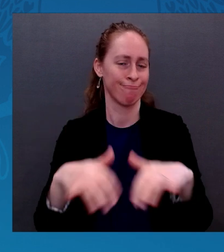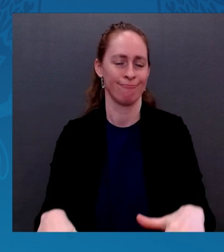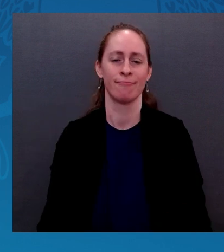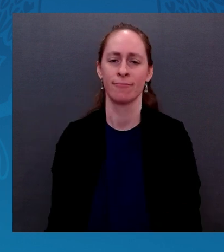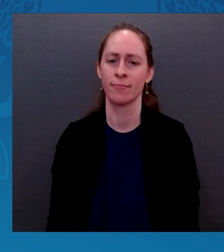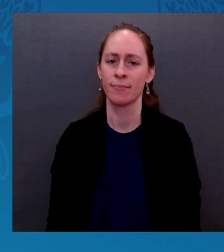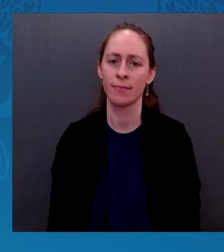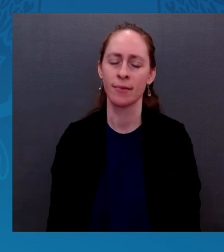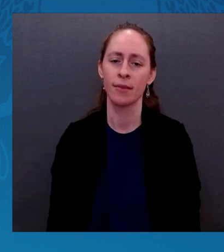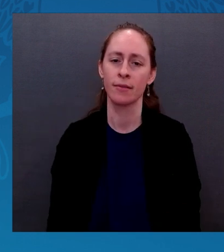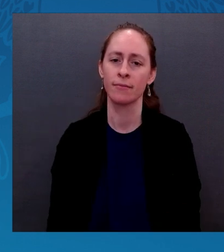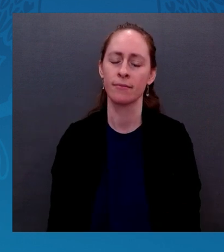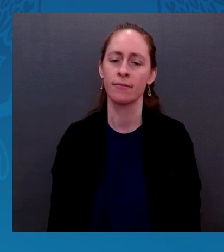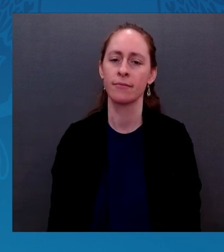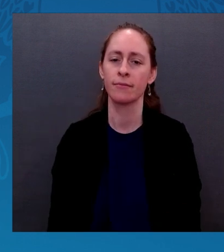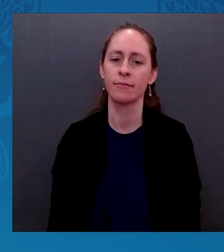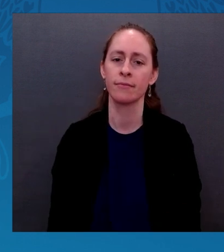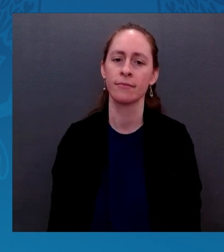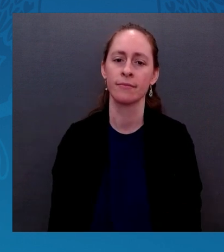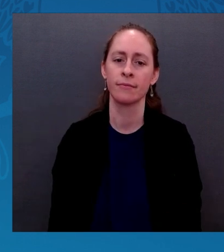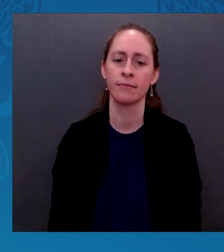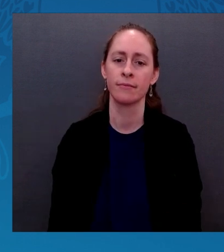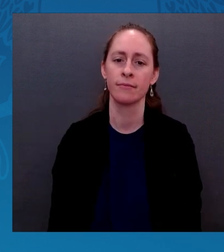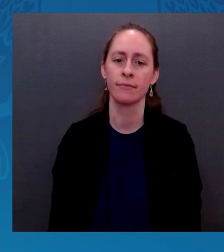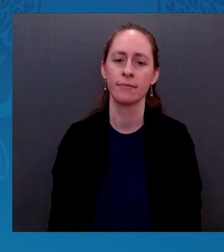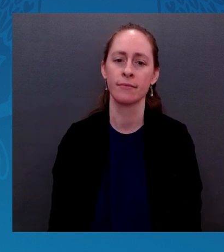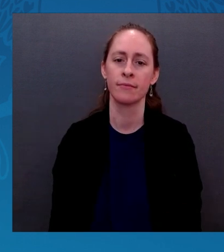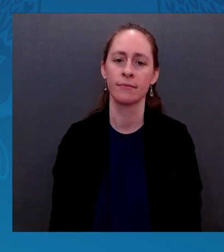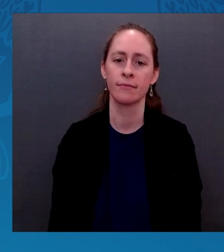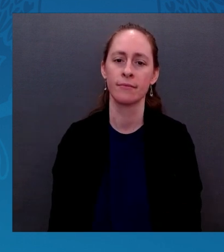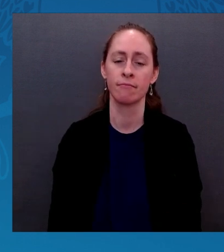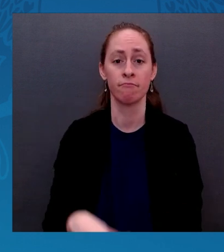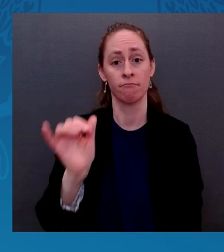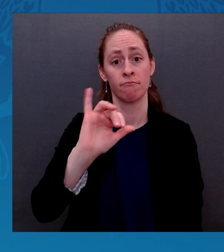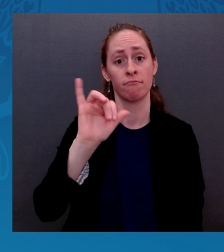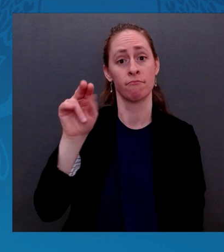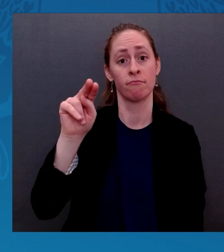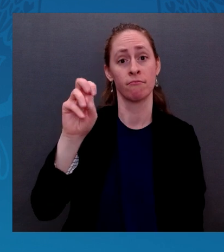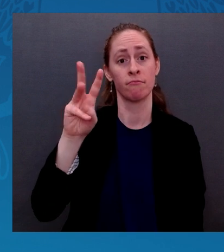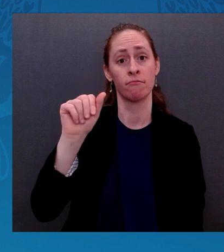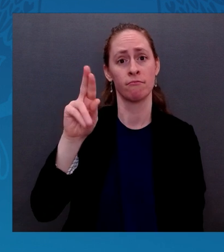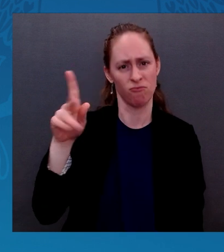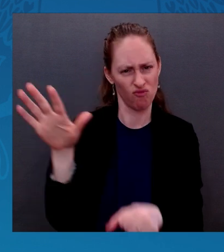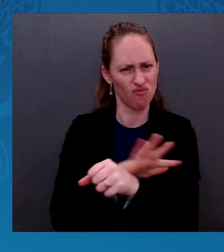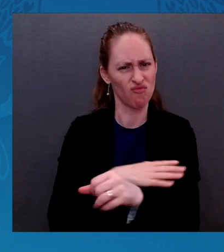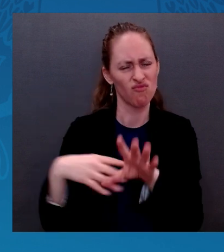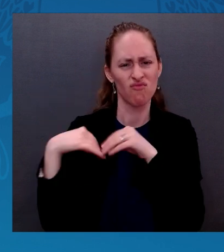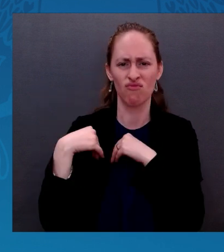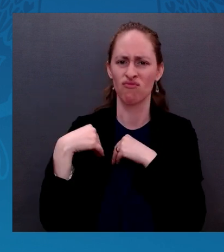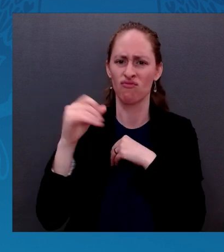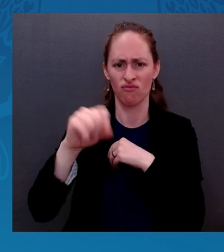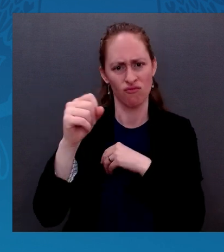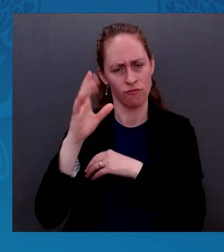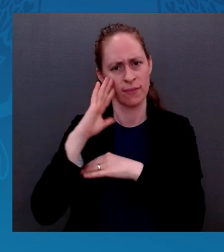for the entire line from Maine to the meter. This is significantly different from other public utilities,